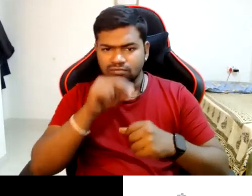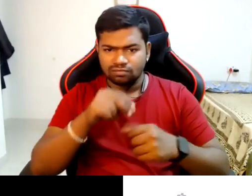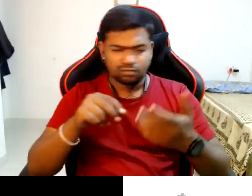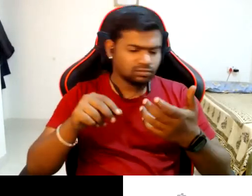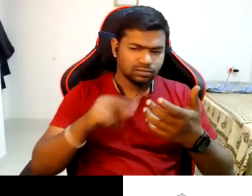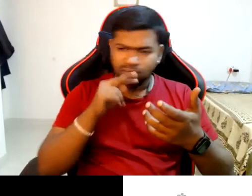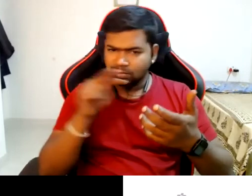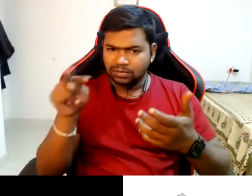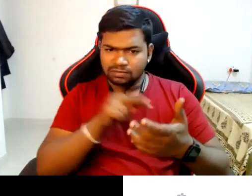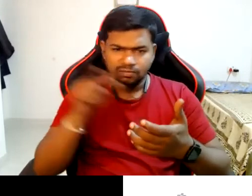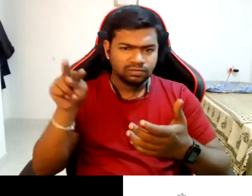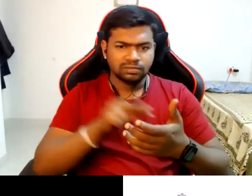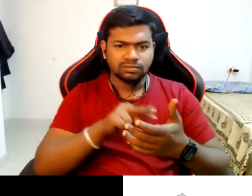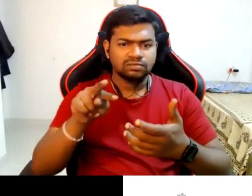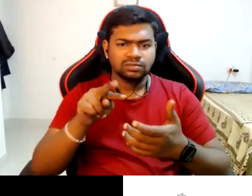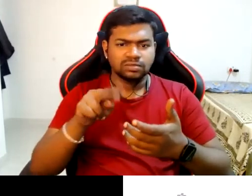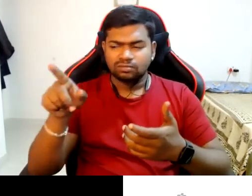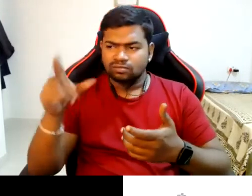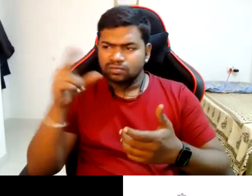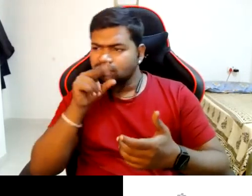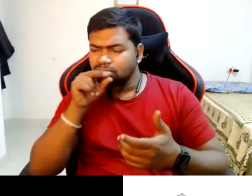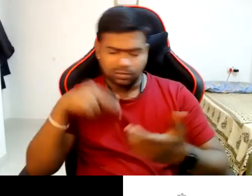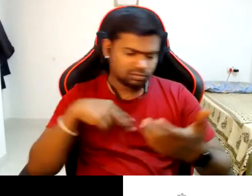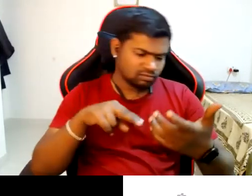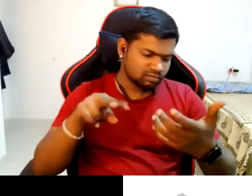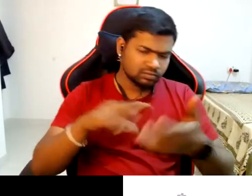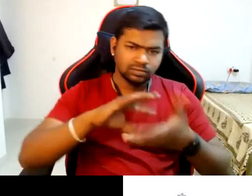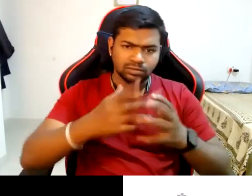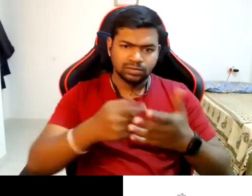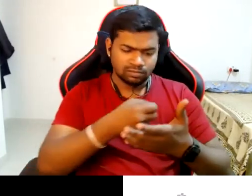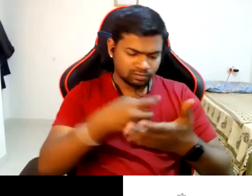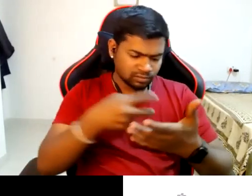if You are speaking something suppose. I need to look at the phone and understand what you are speaking and then I look at you.